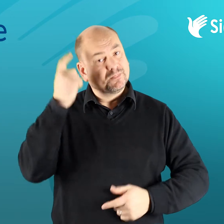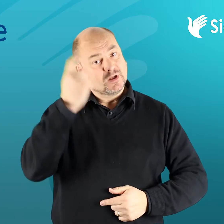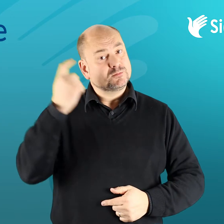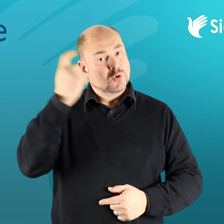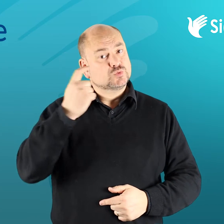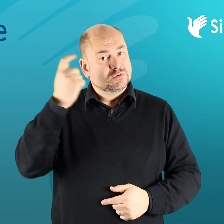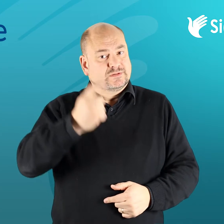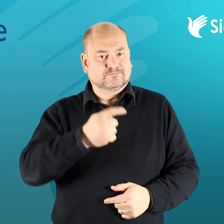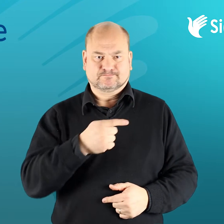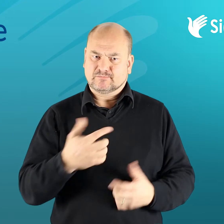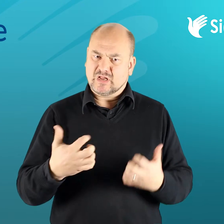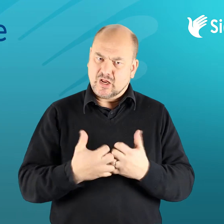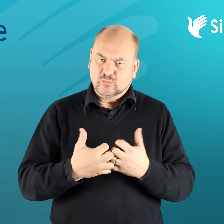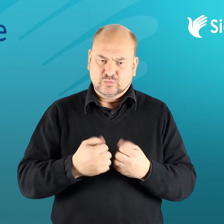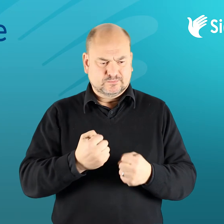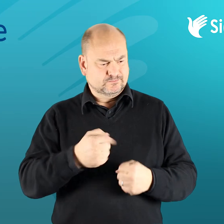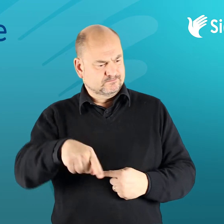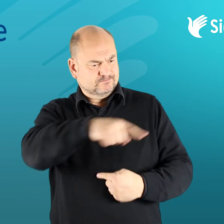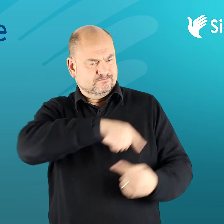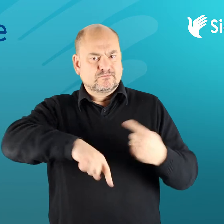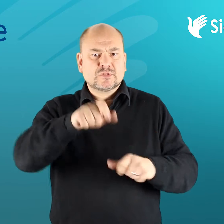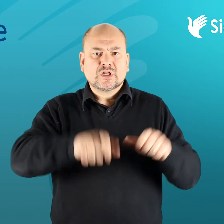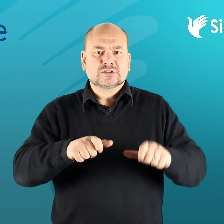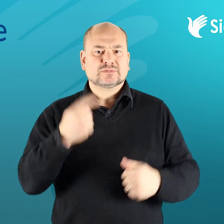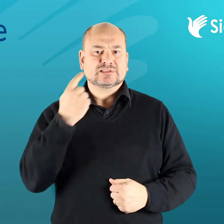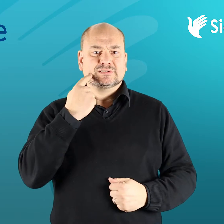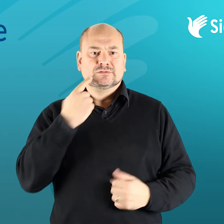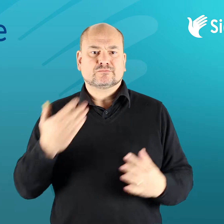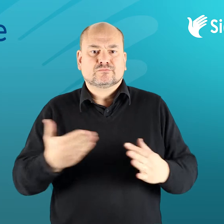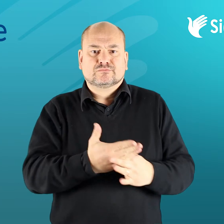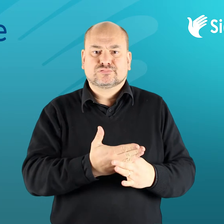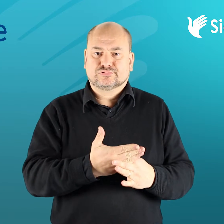about how we can make life easier for all our customers